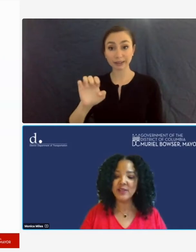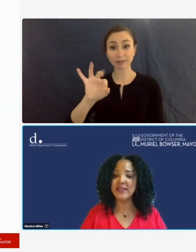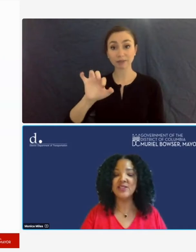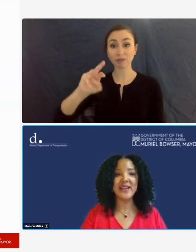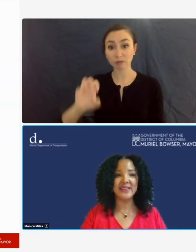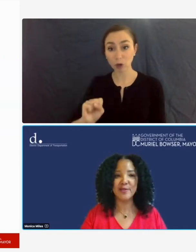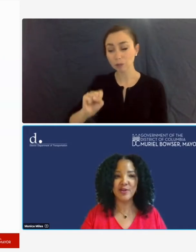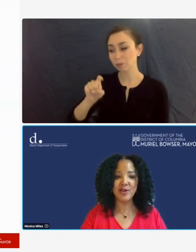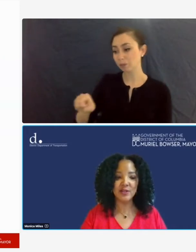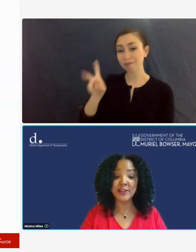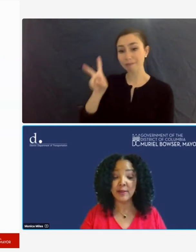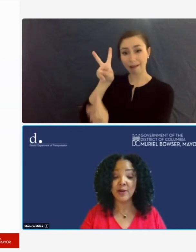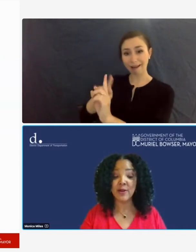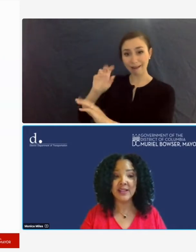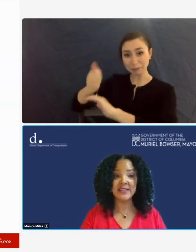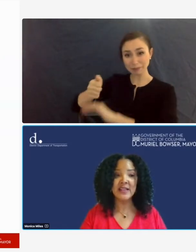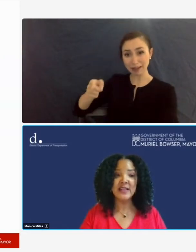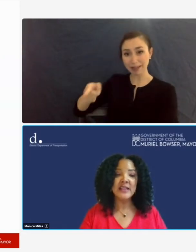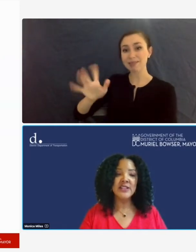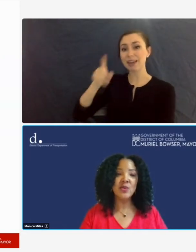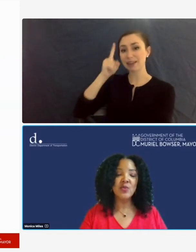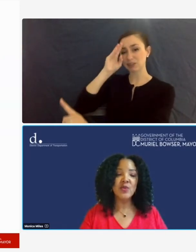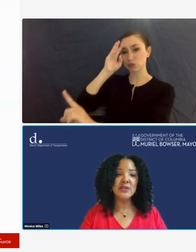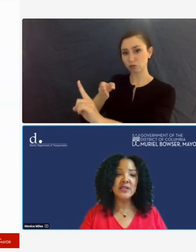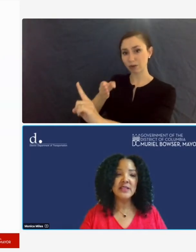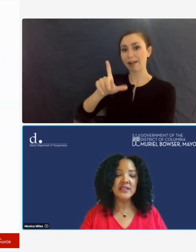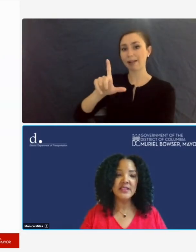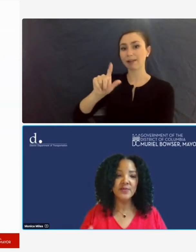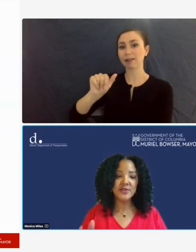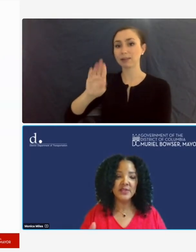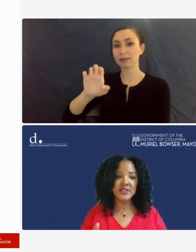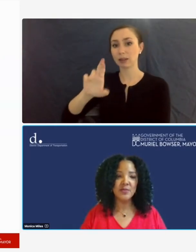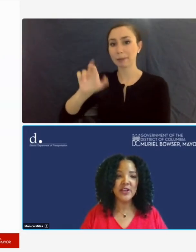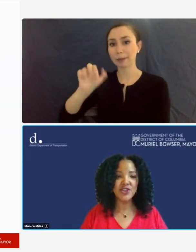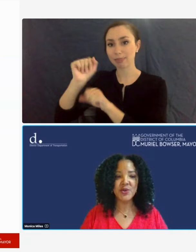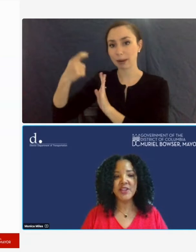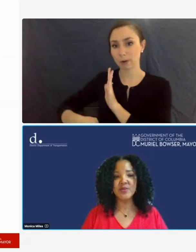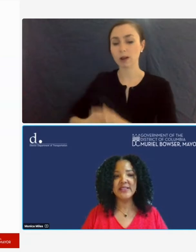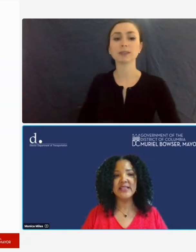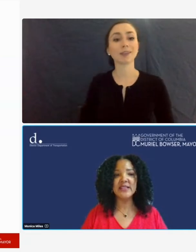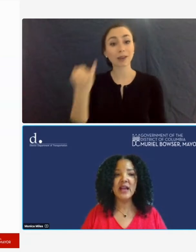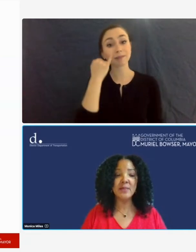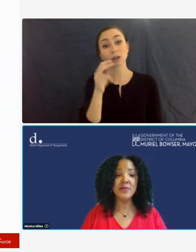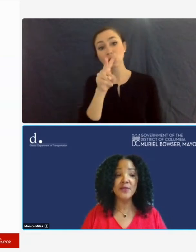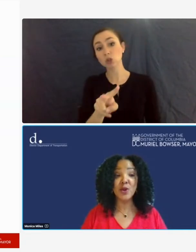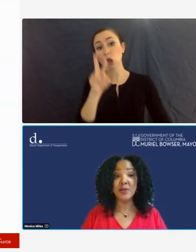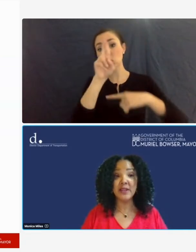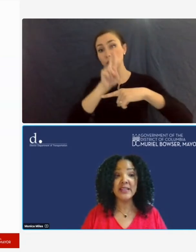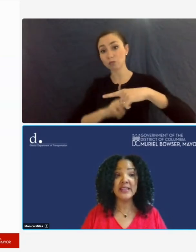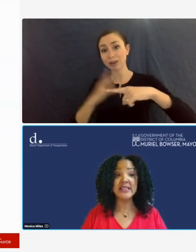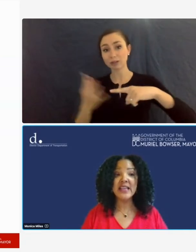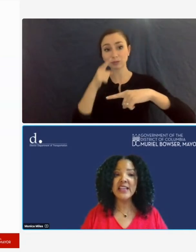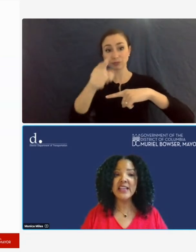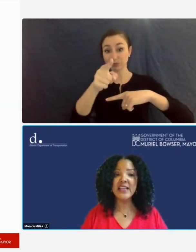direct labor labor costs so when you look at this this ratio here we see um the formula is indirect